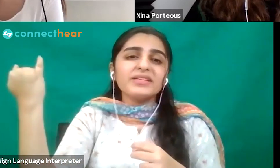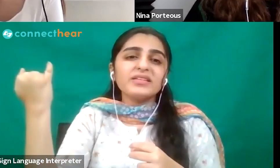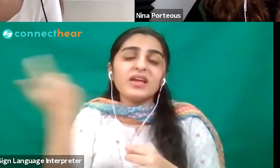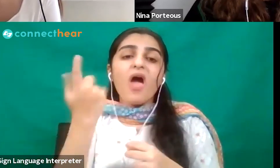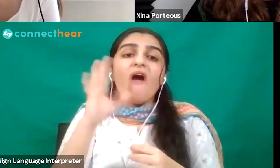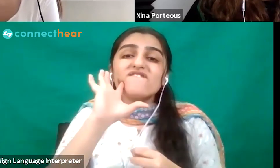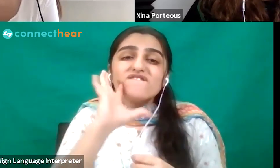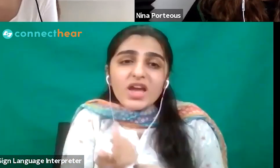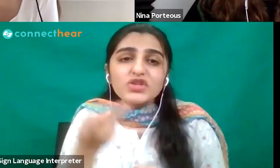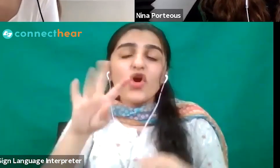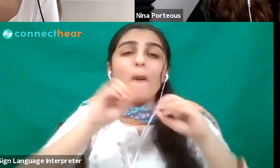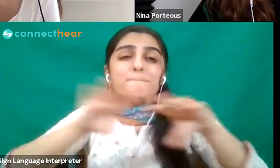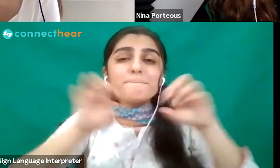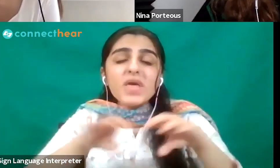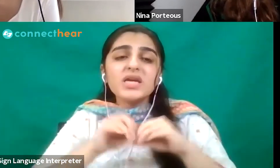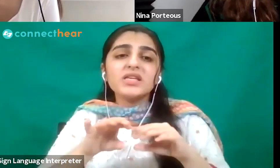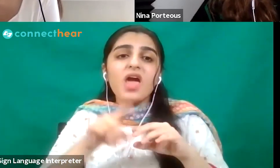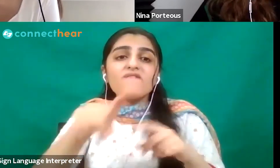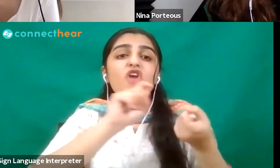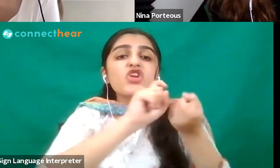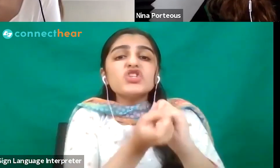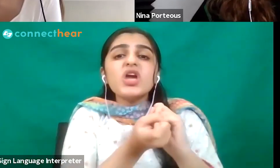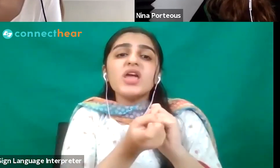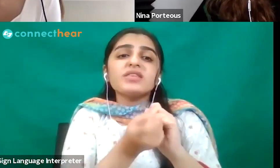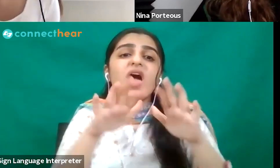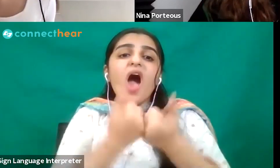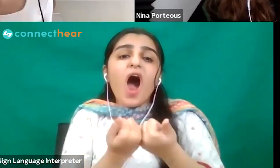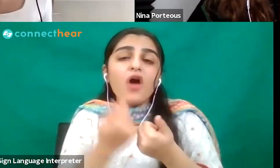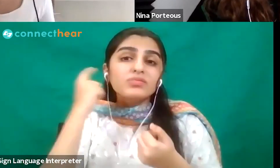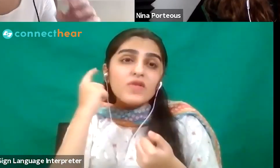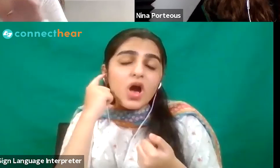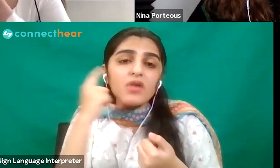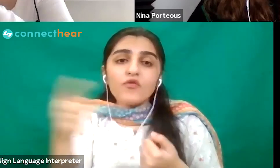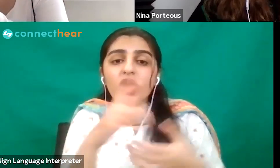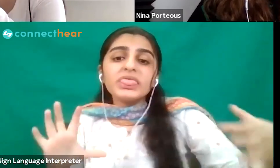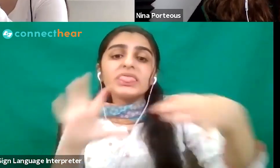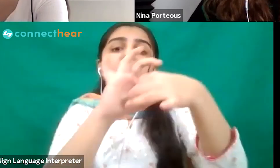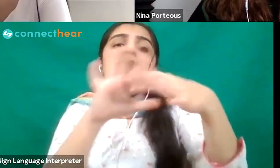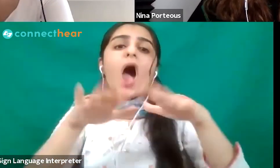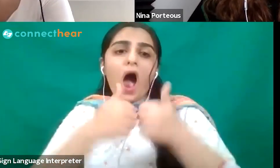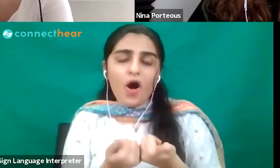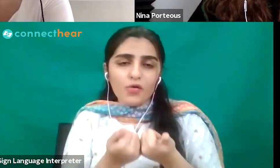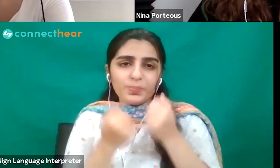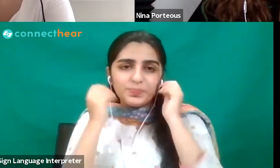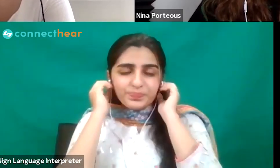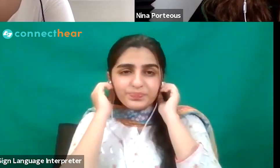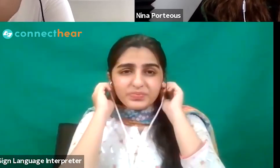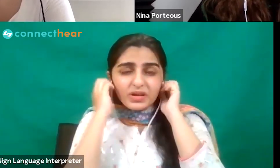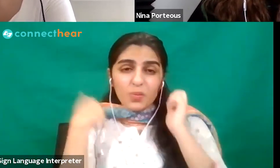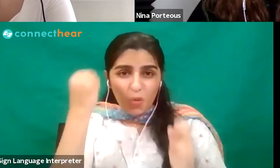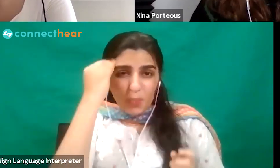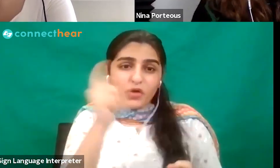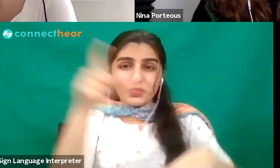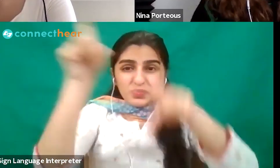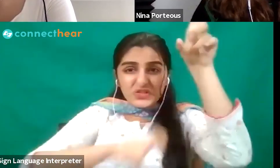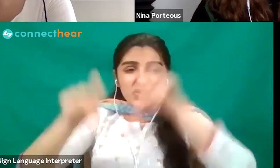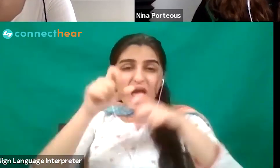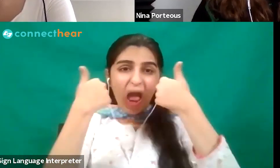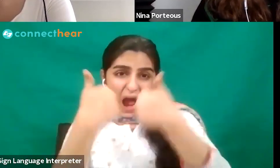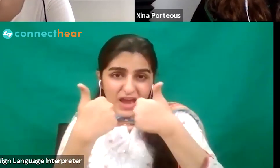So let's bring her on.